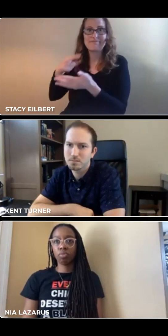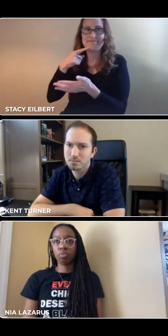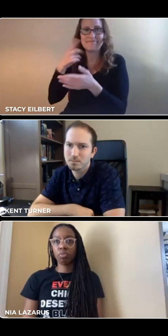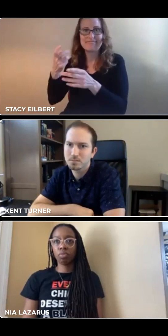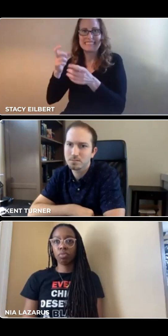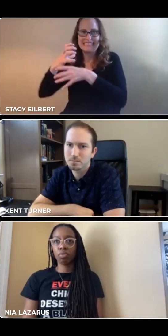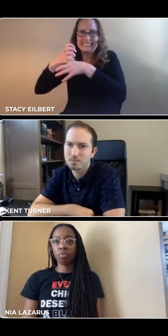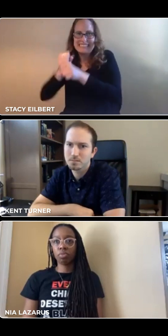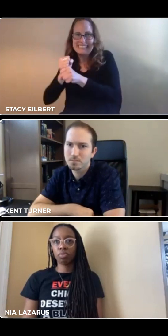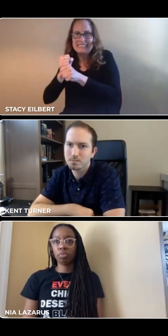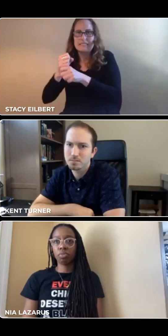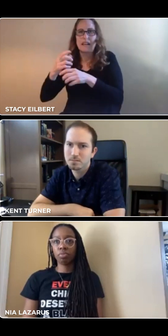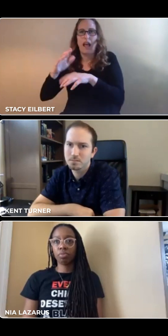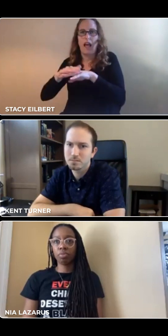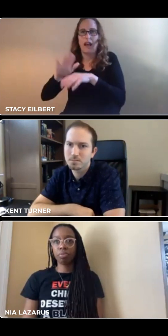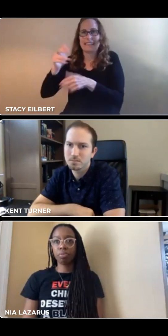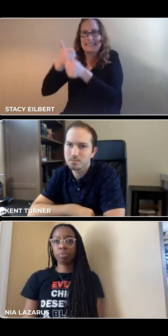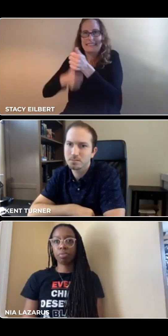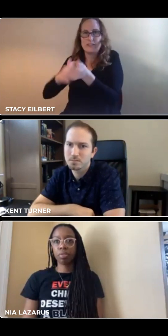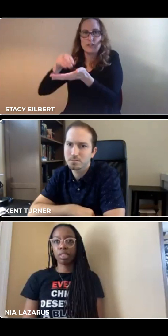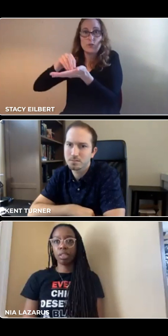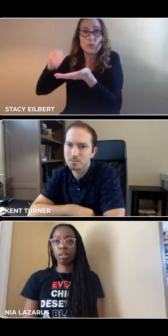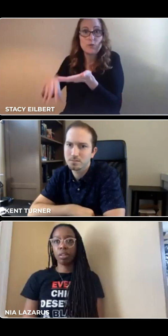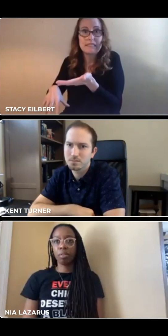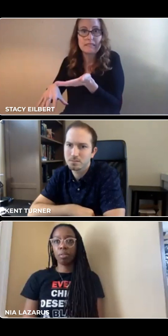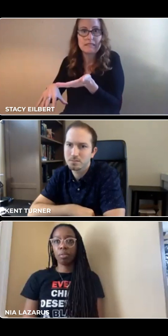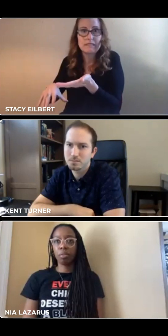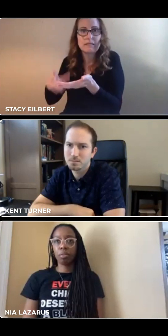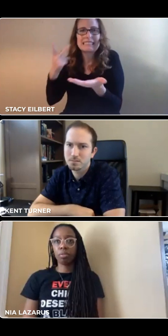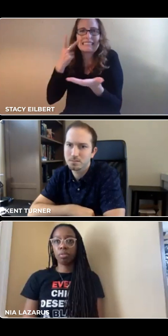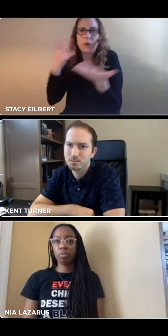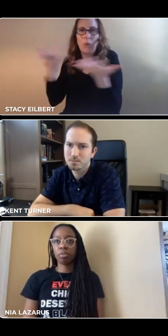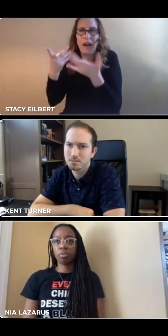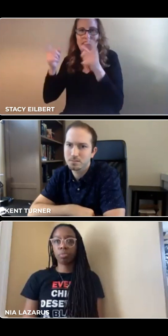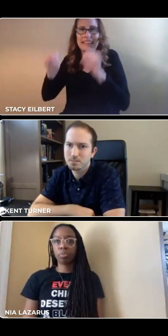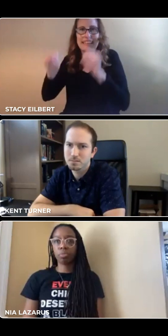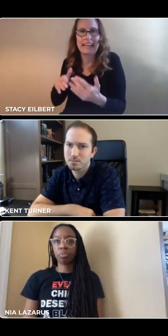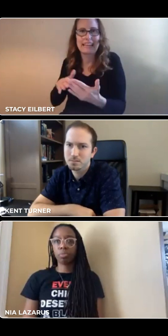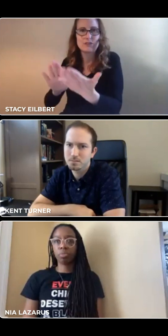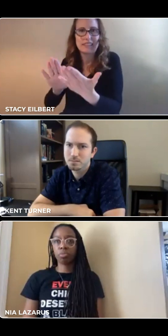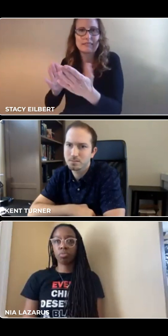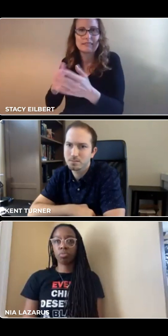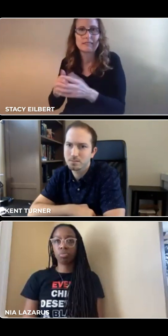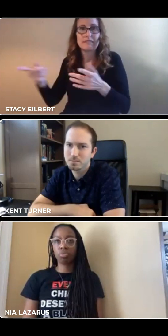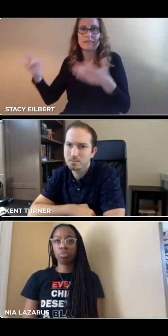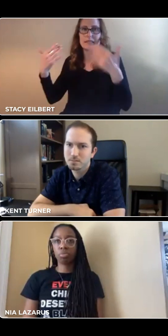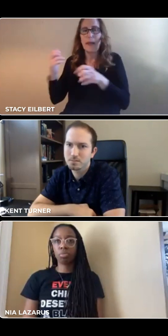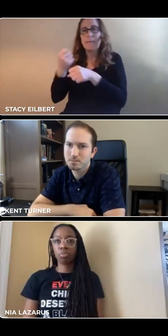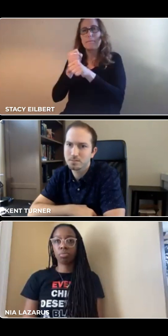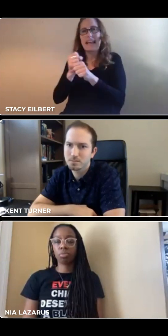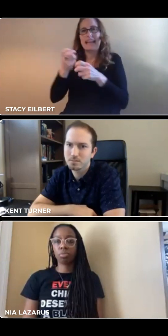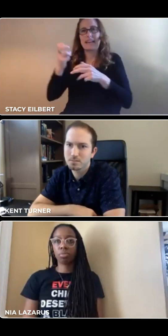as a program and have a brief on each student to address what